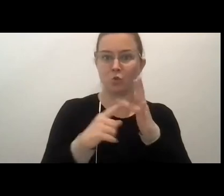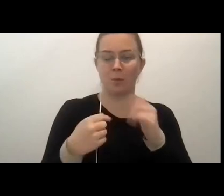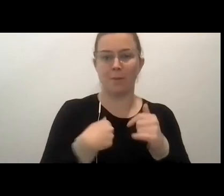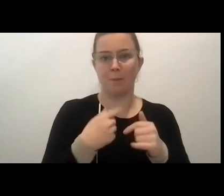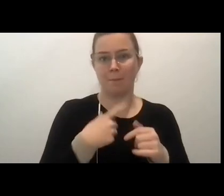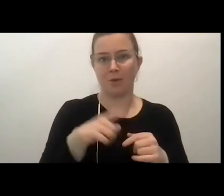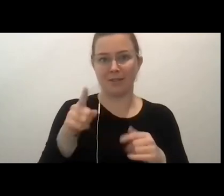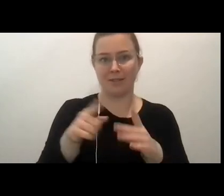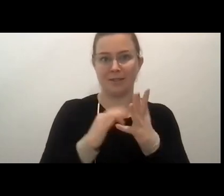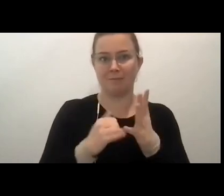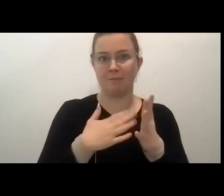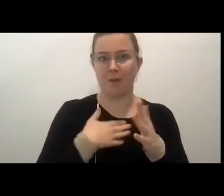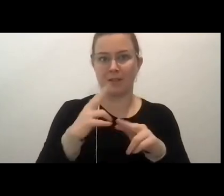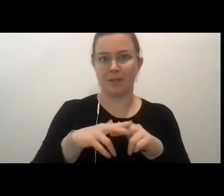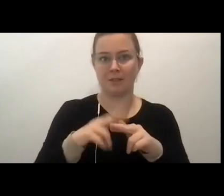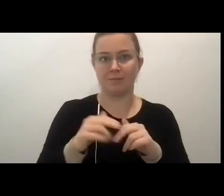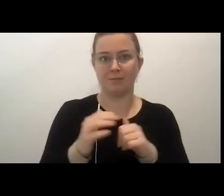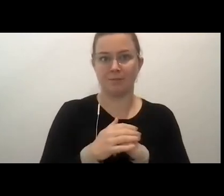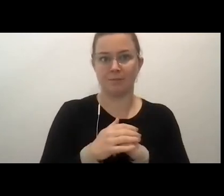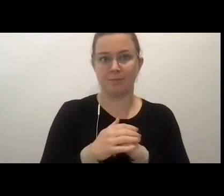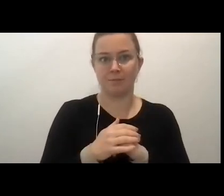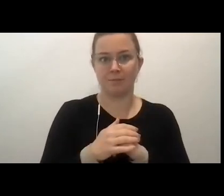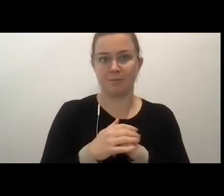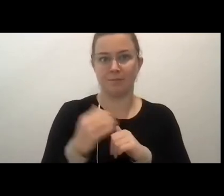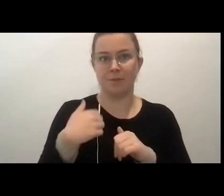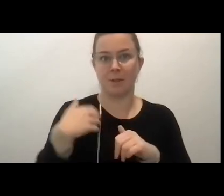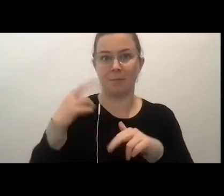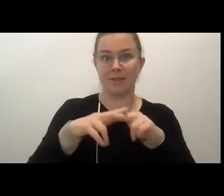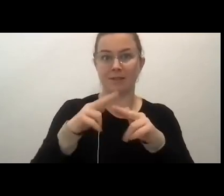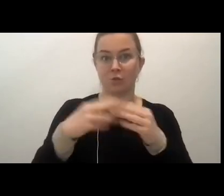My daddy has taught us to use sign language